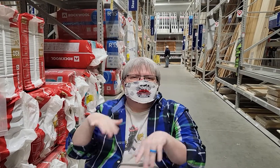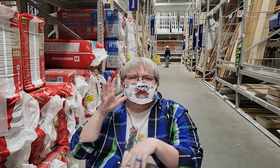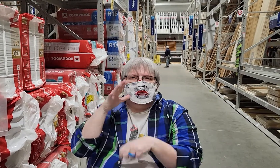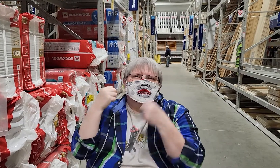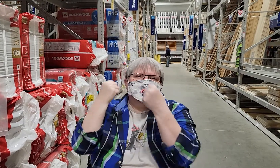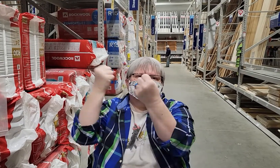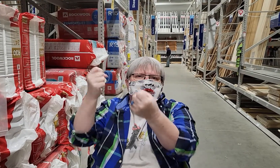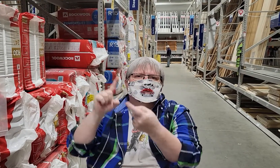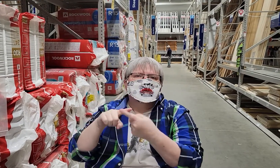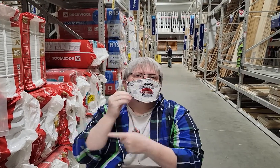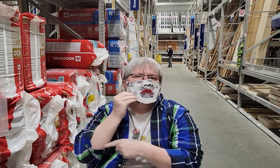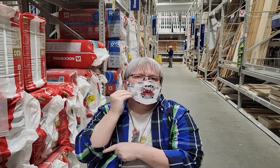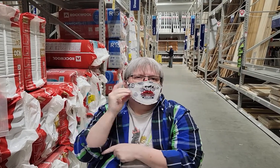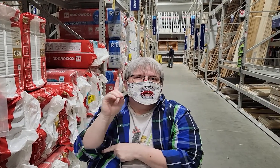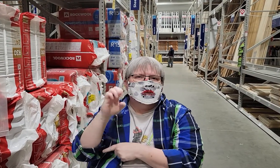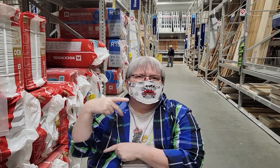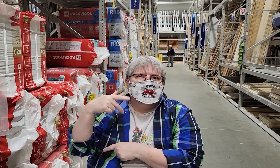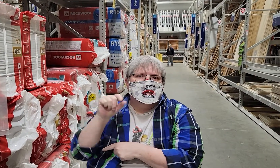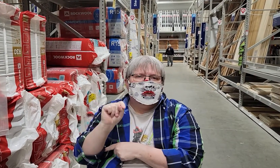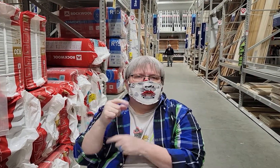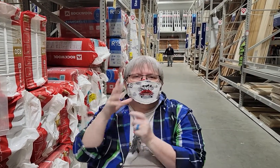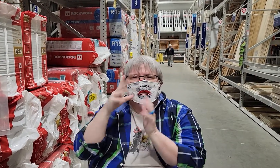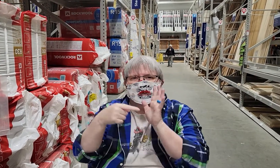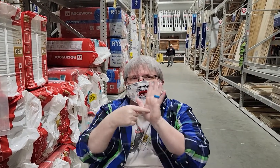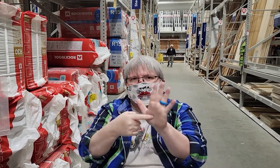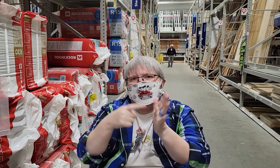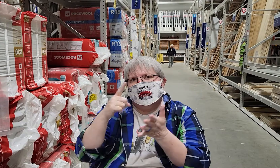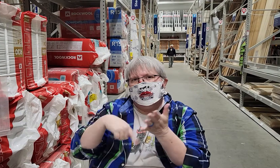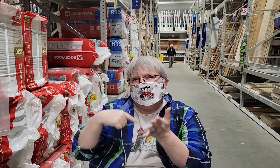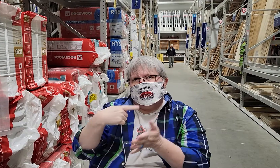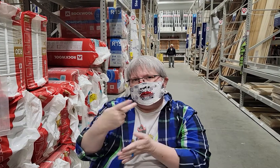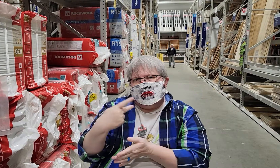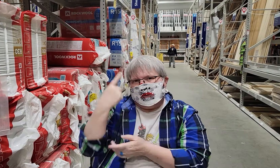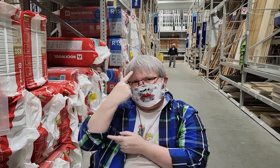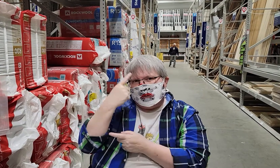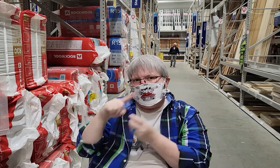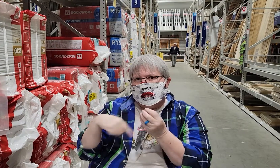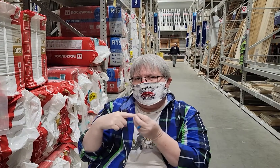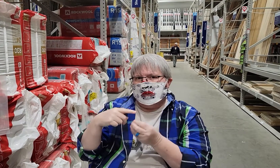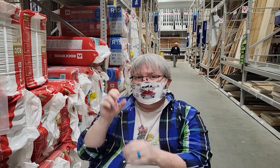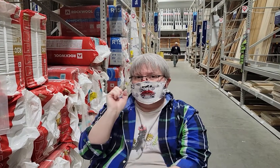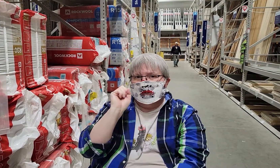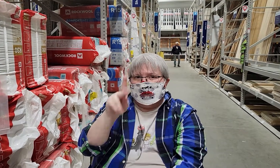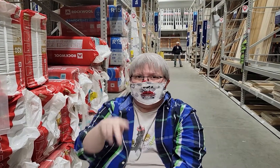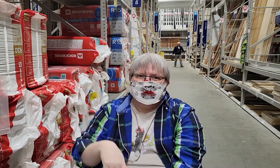to drive over to Home Depot, and we'll show you what we're thinking about uh using, okay.